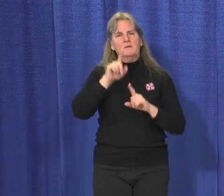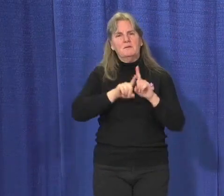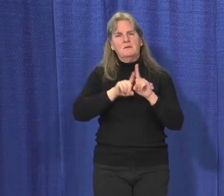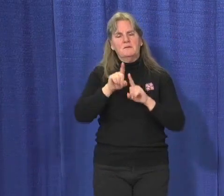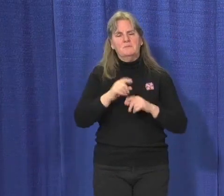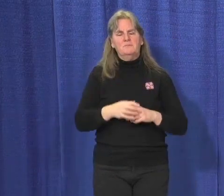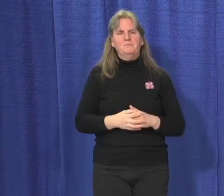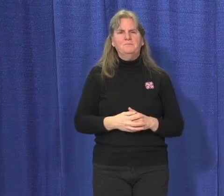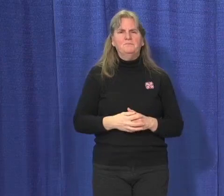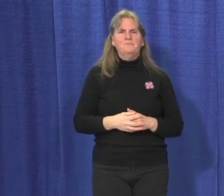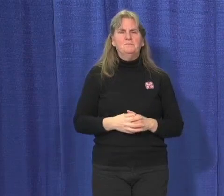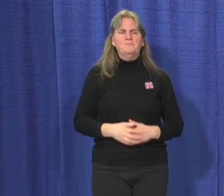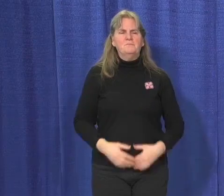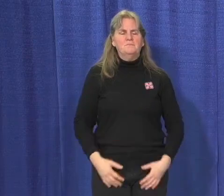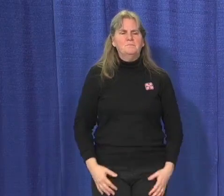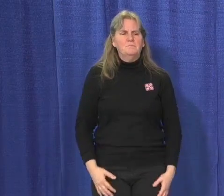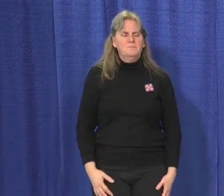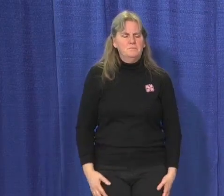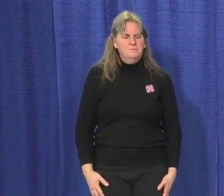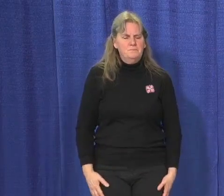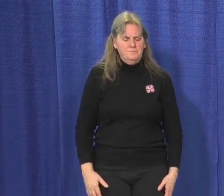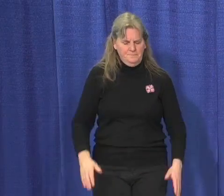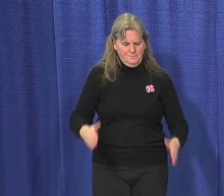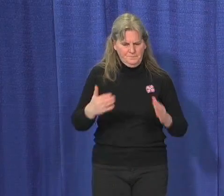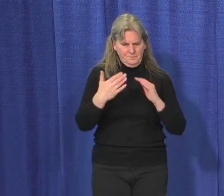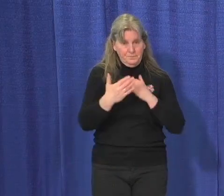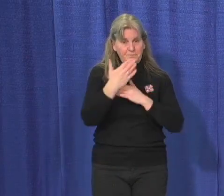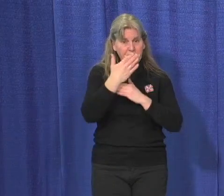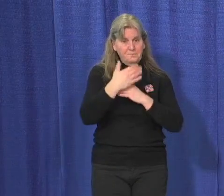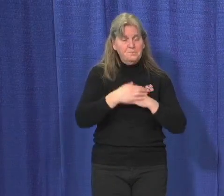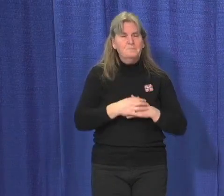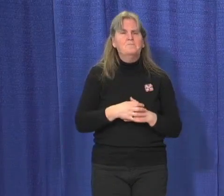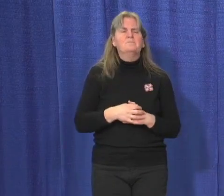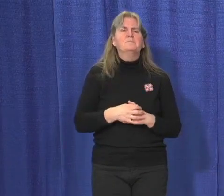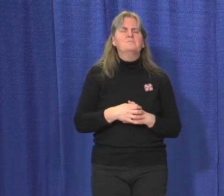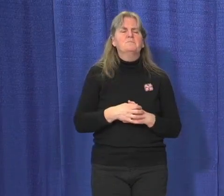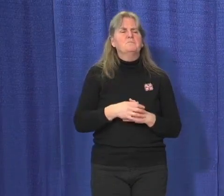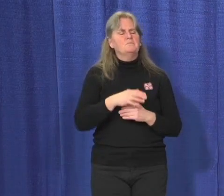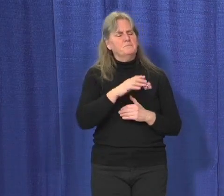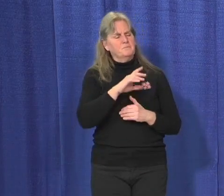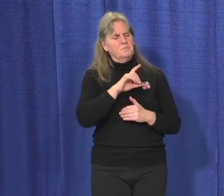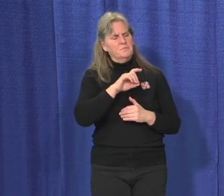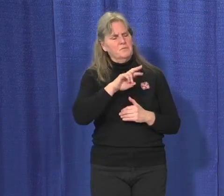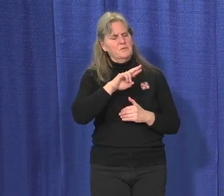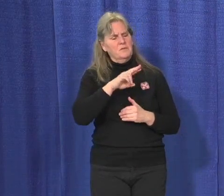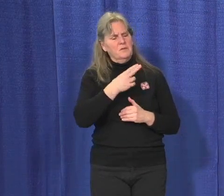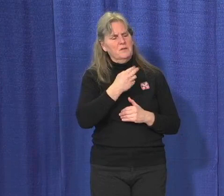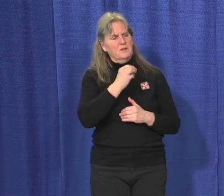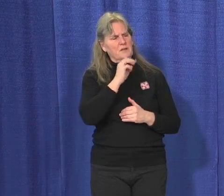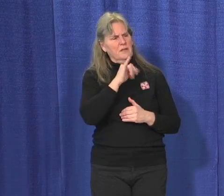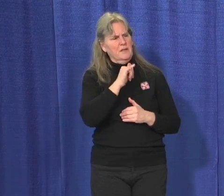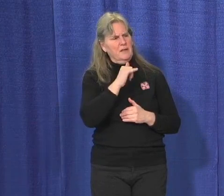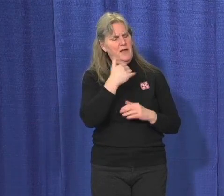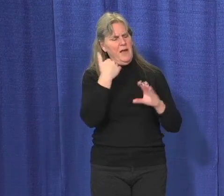from the Whitehorse star.